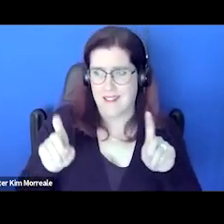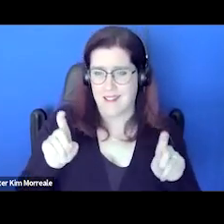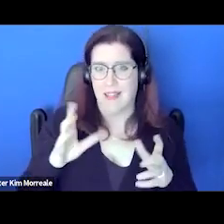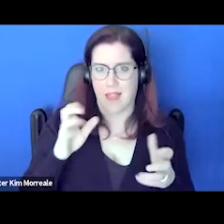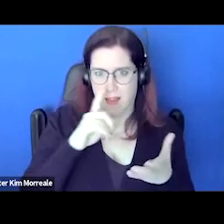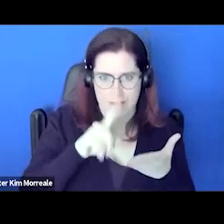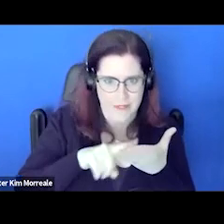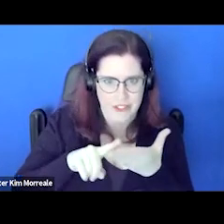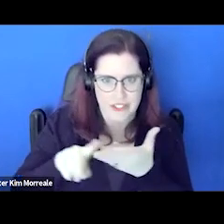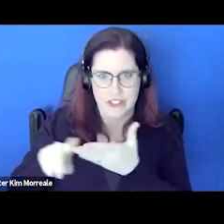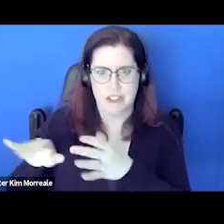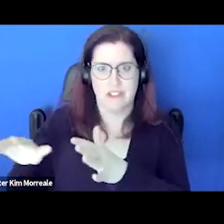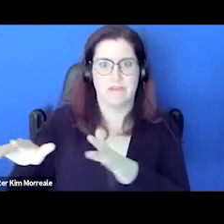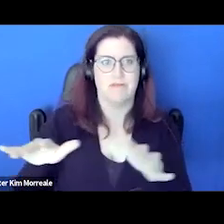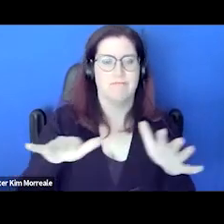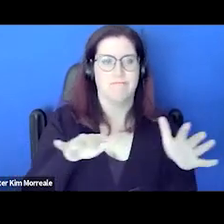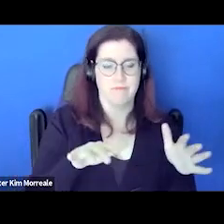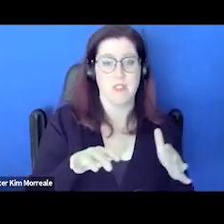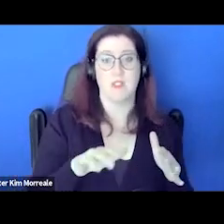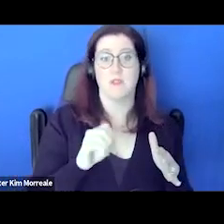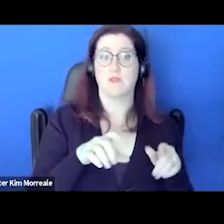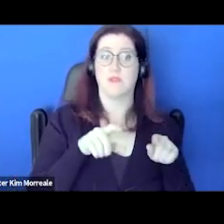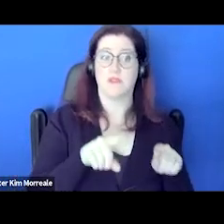And along the way, I managed to build networks